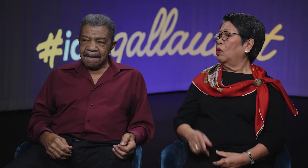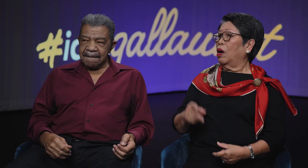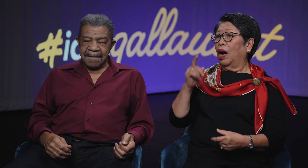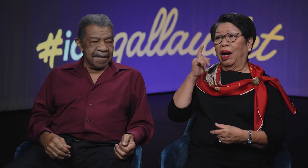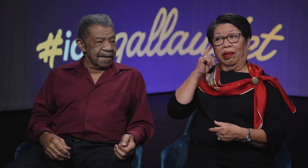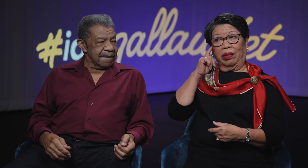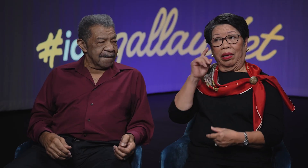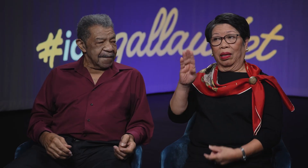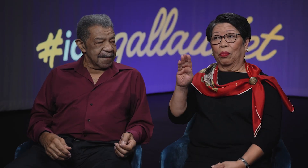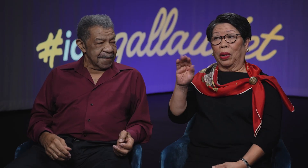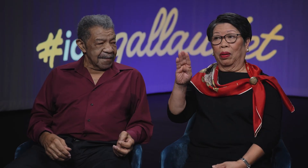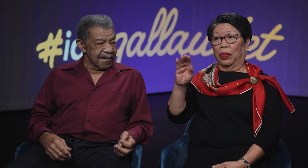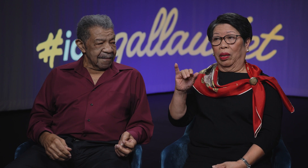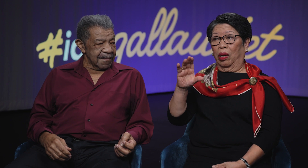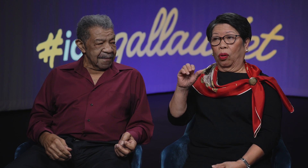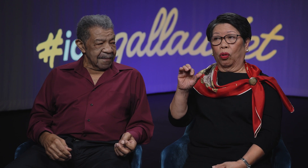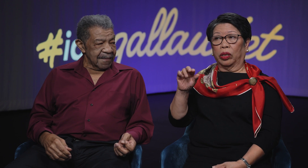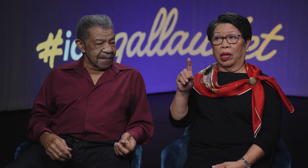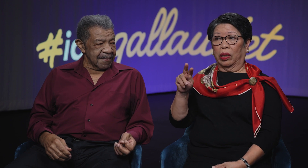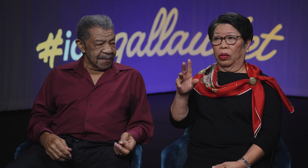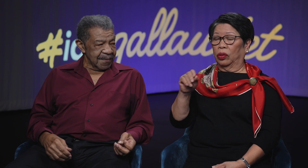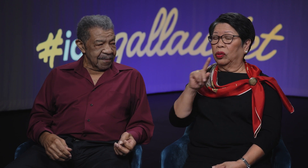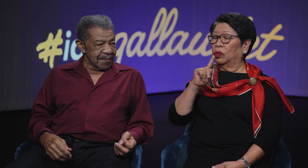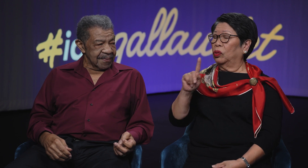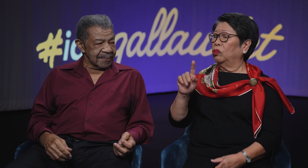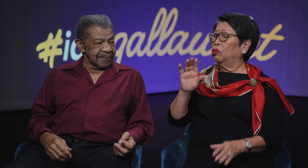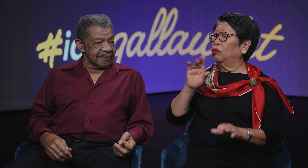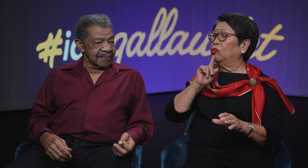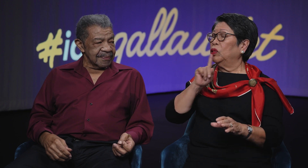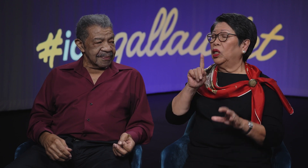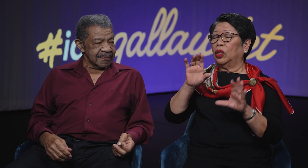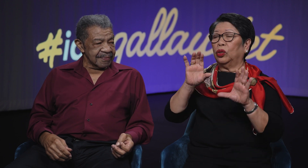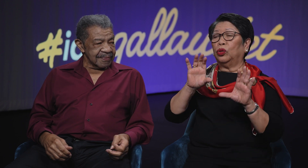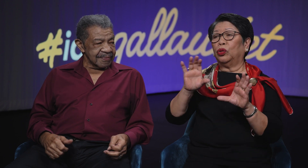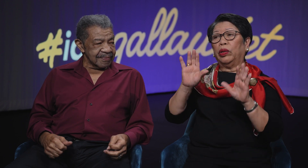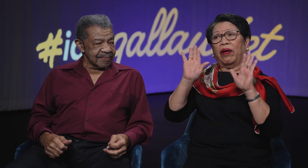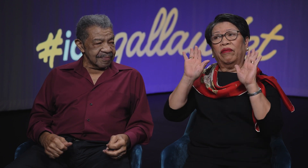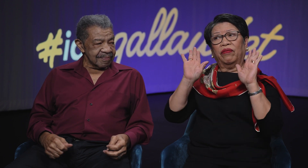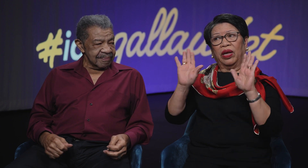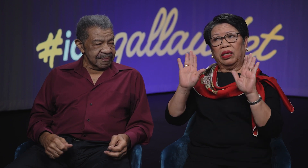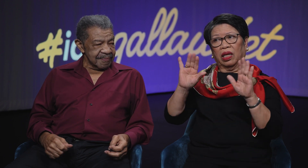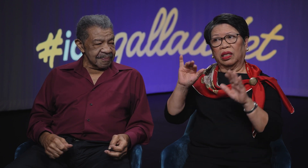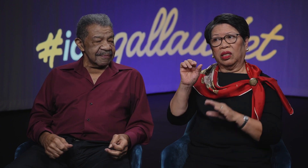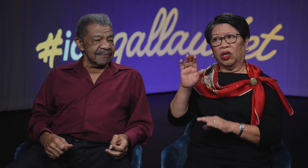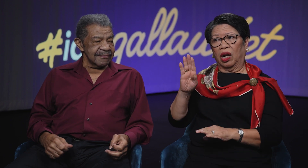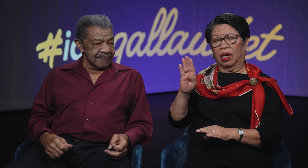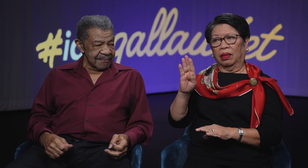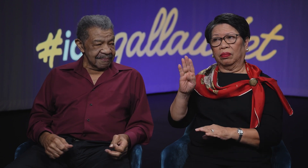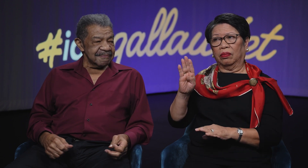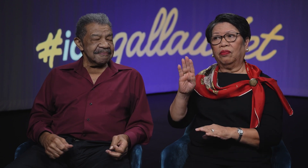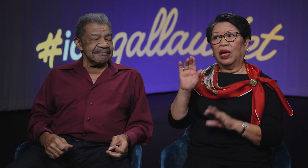I think Bobbi Cordano is truly doing a fantastic job.